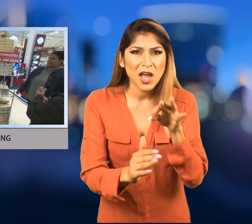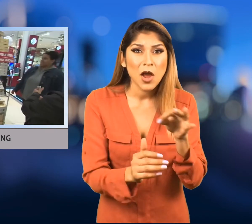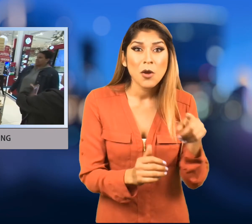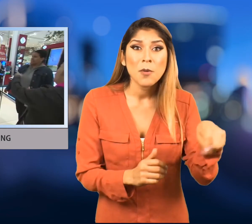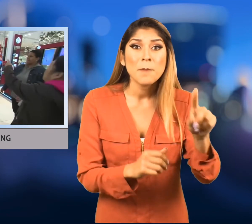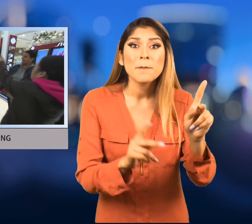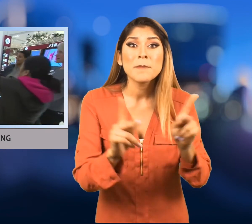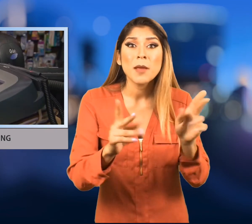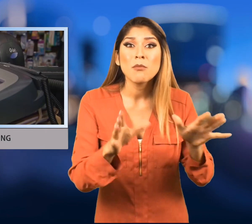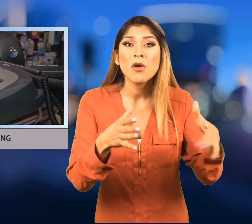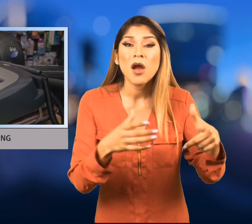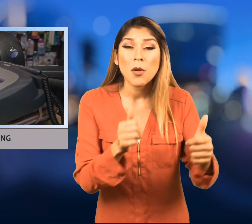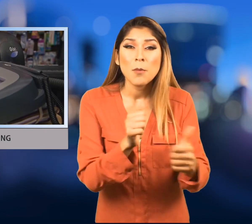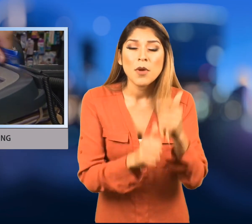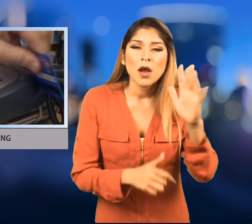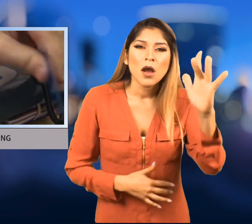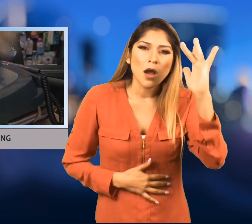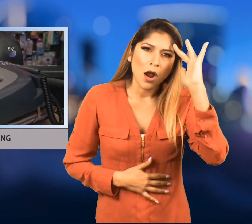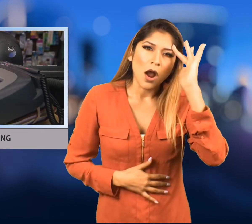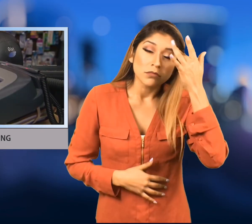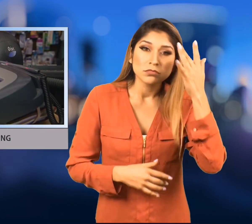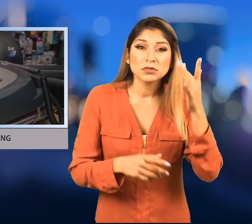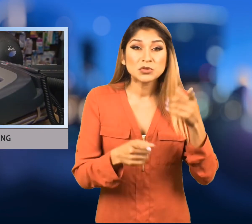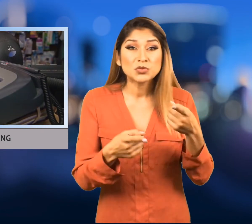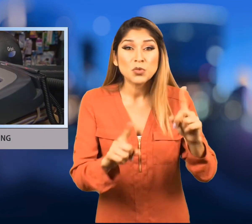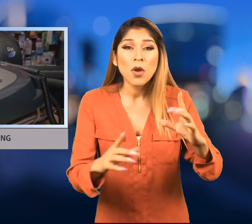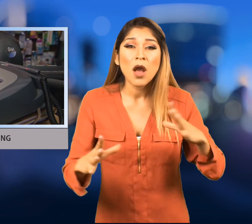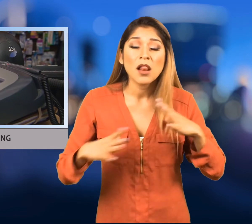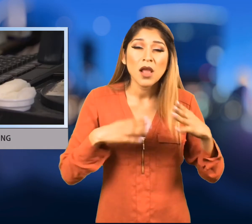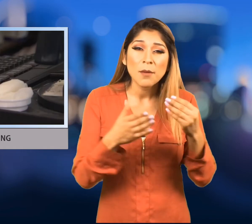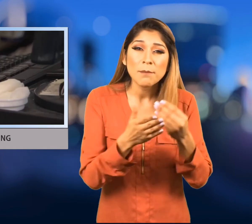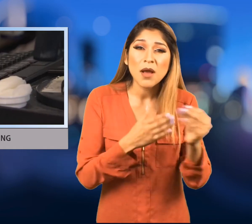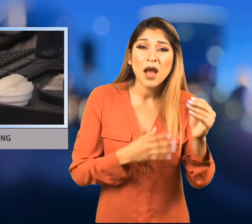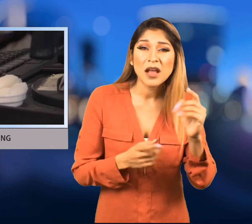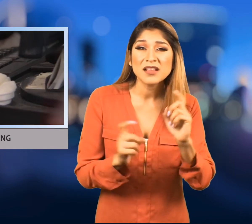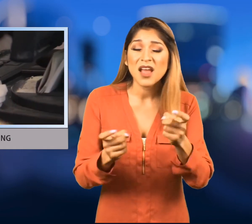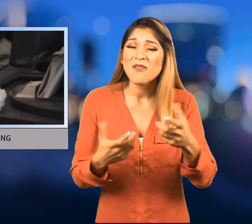most people want to stop giving gifts over